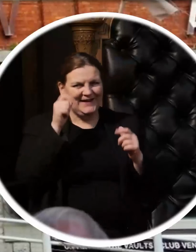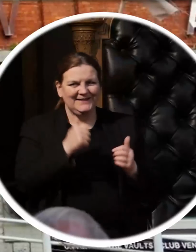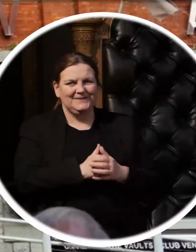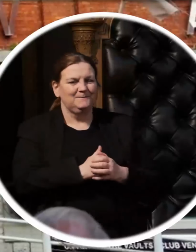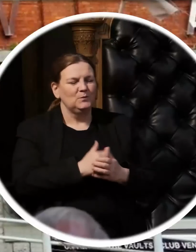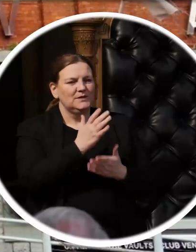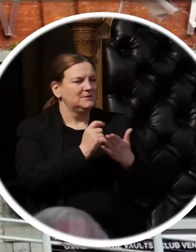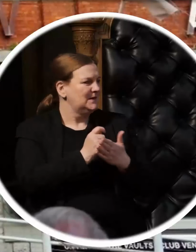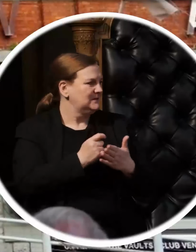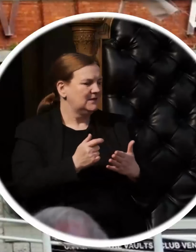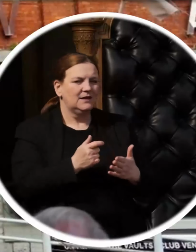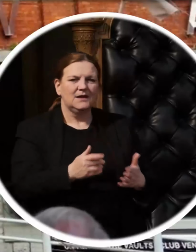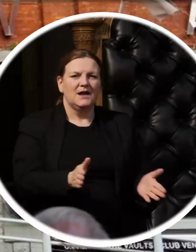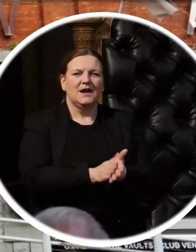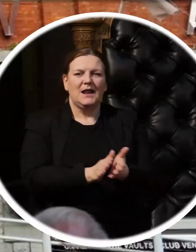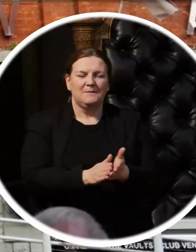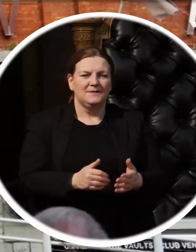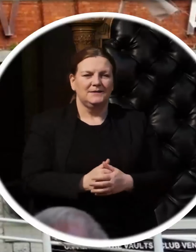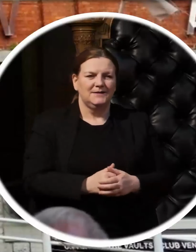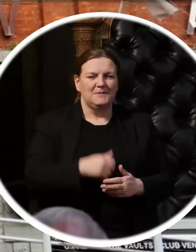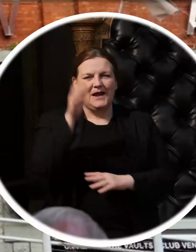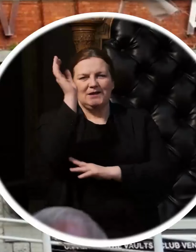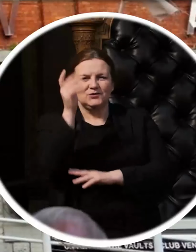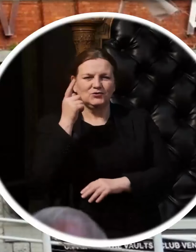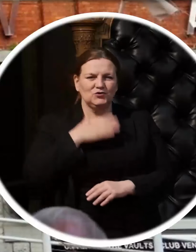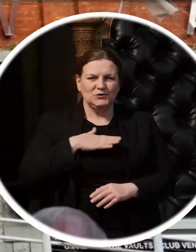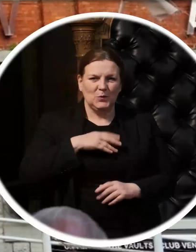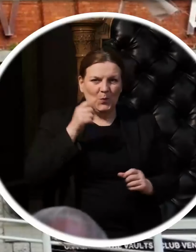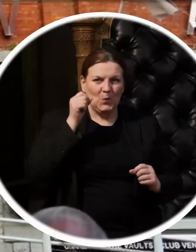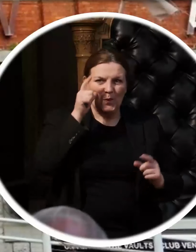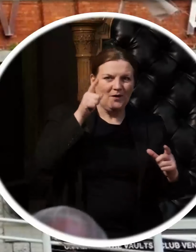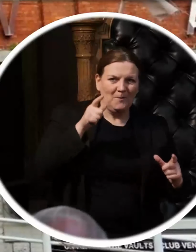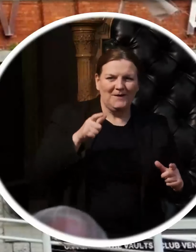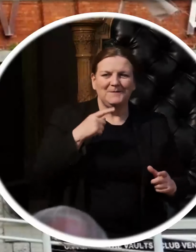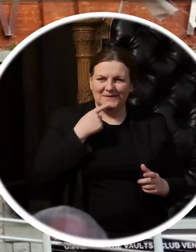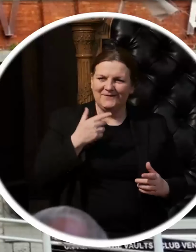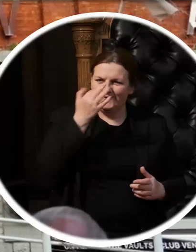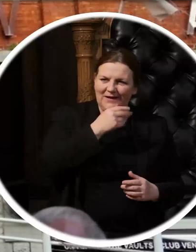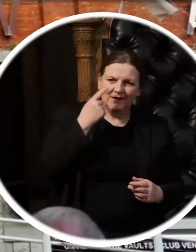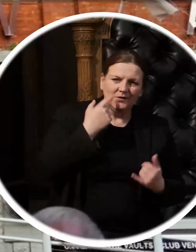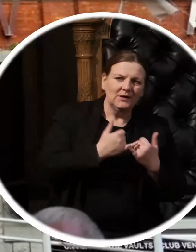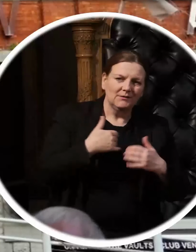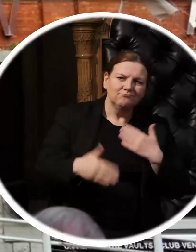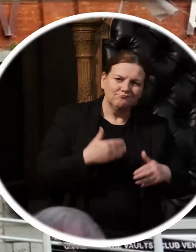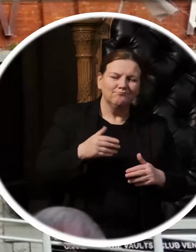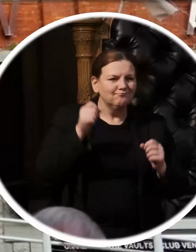Sometimes I used to clap in my lectures just to wake everybody up by the end of it. But that's fine. We all seem to be, we all seem to be awake, so that's fine.